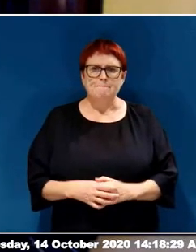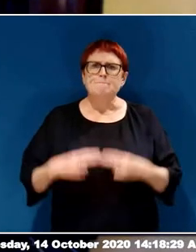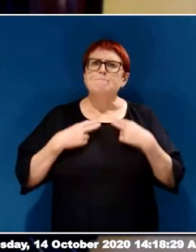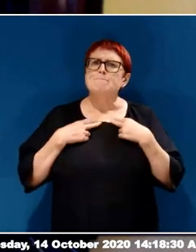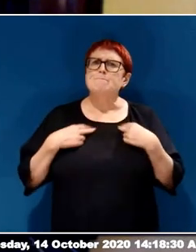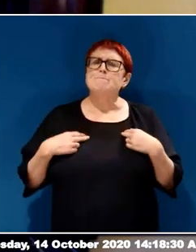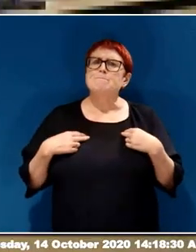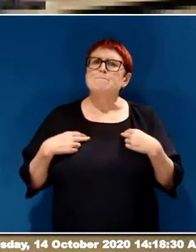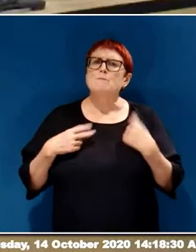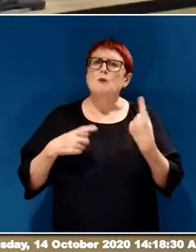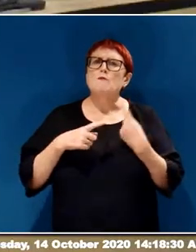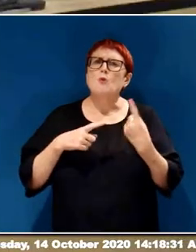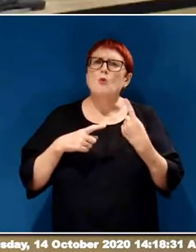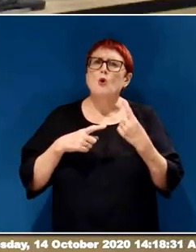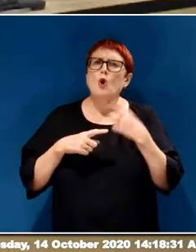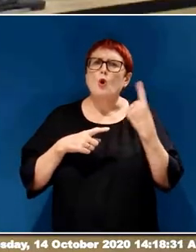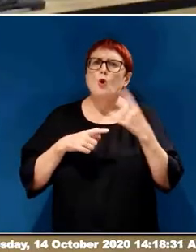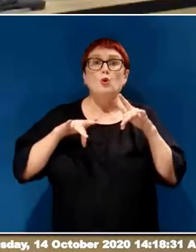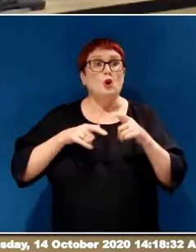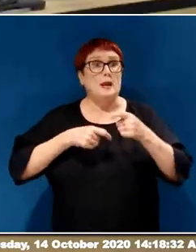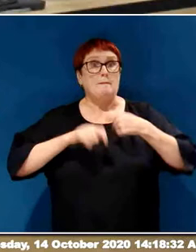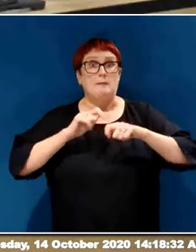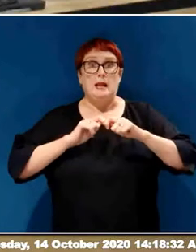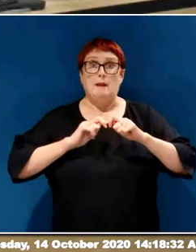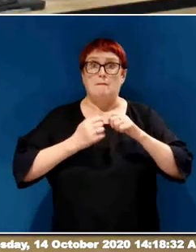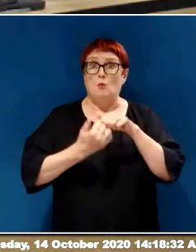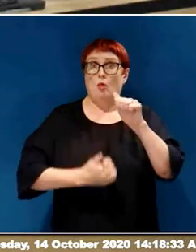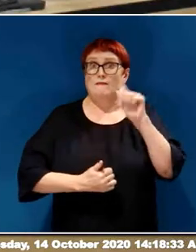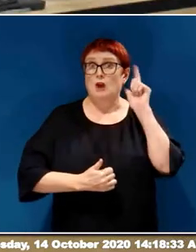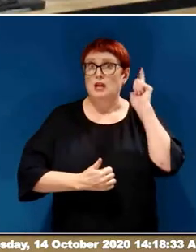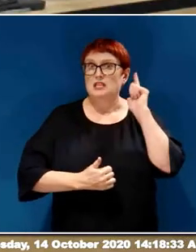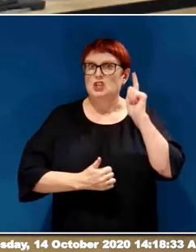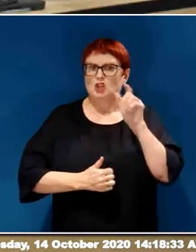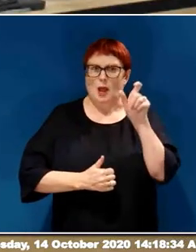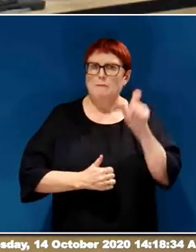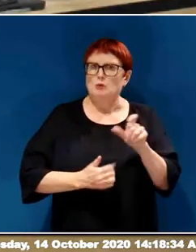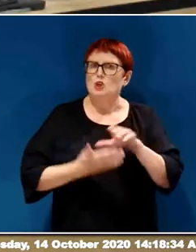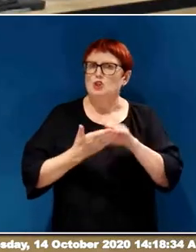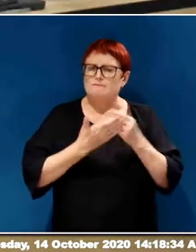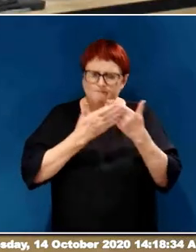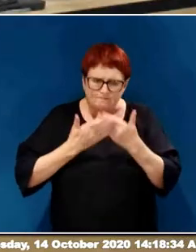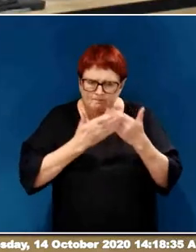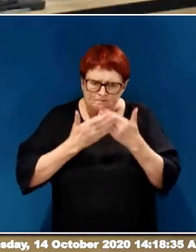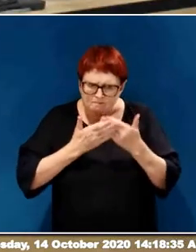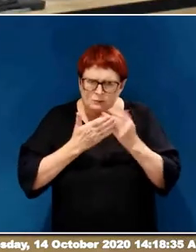studying to become a teacher; are there any specific requirements that relate to